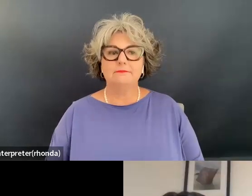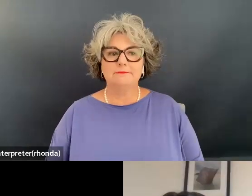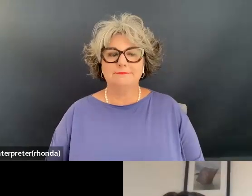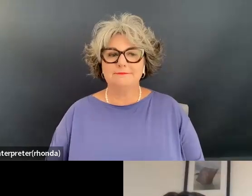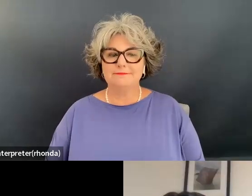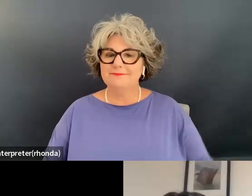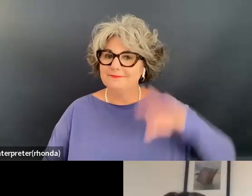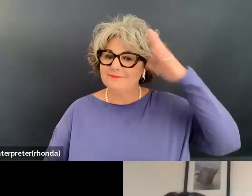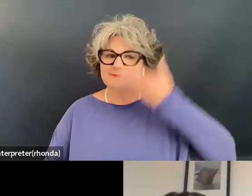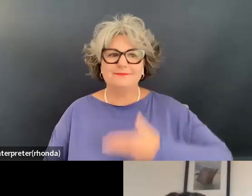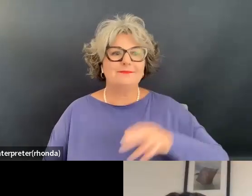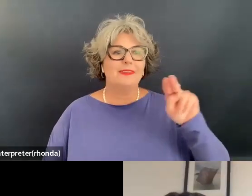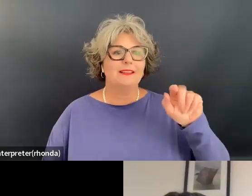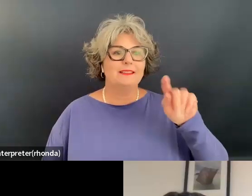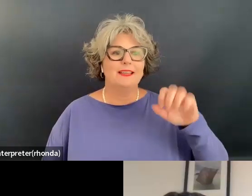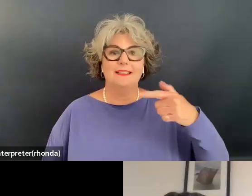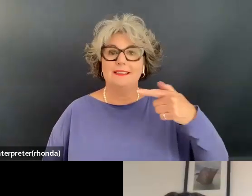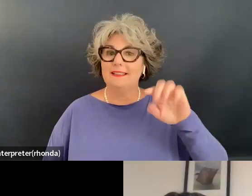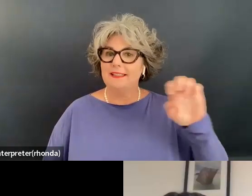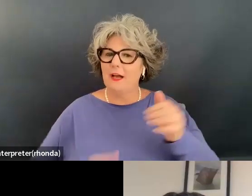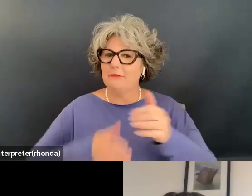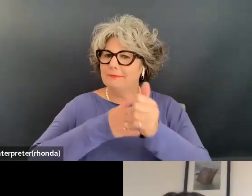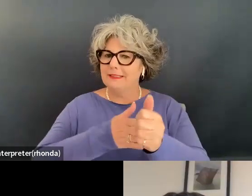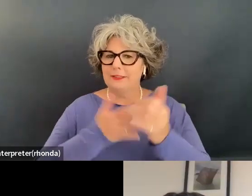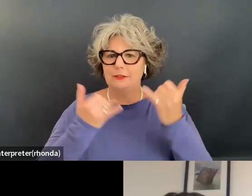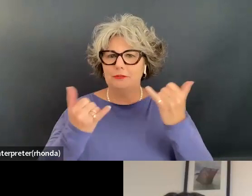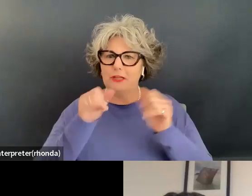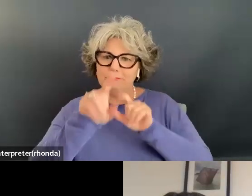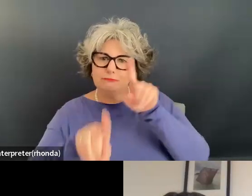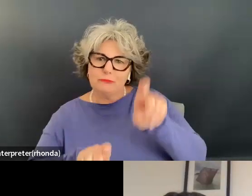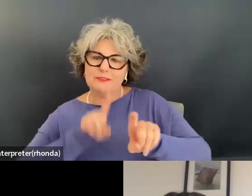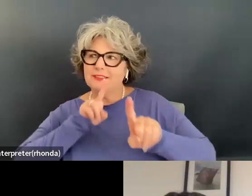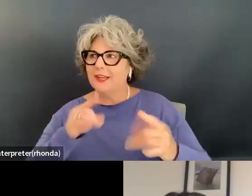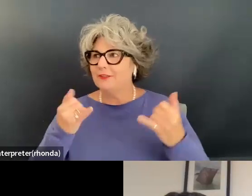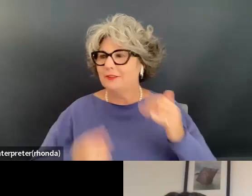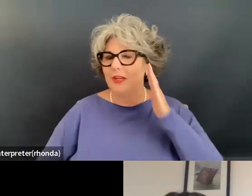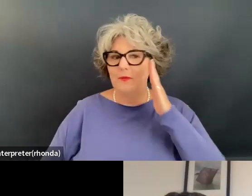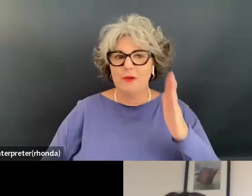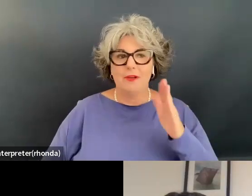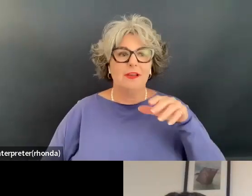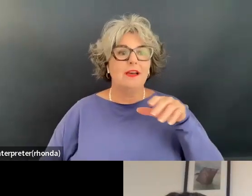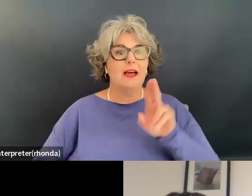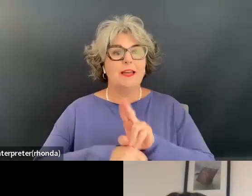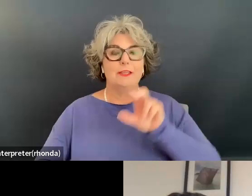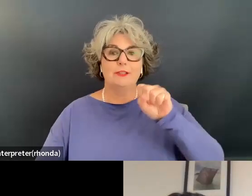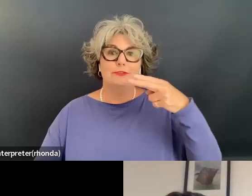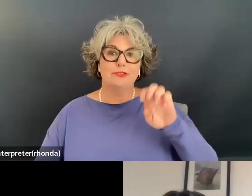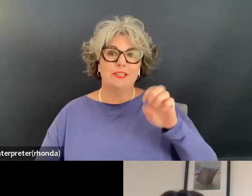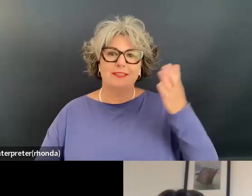Hi, my name is Natalie Gee. And I'll be moderating our Q&A today. My pronouns are she/her.